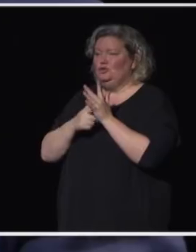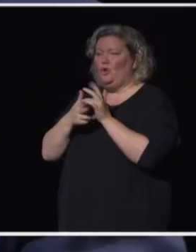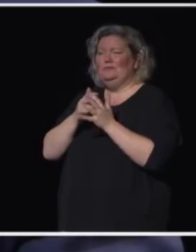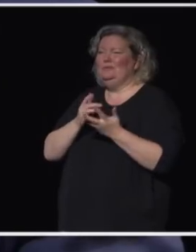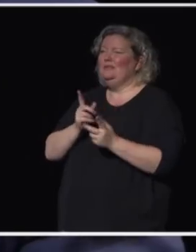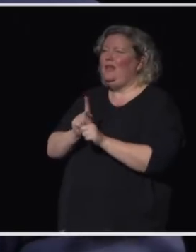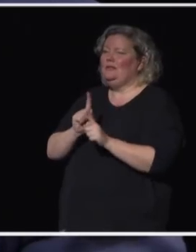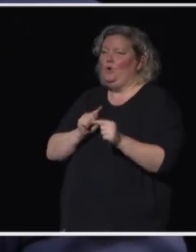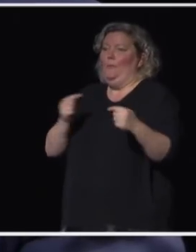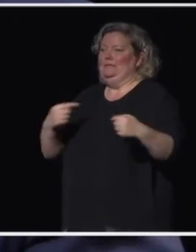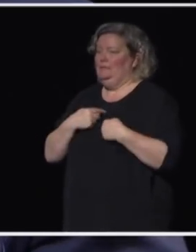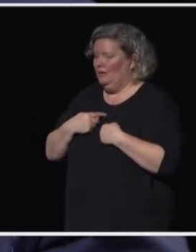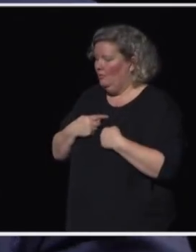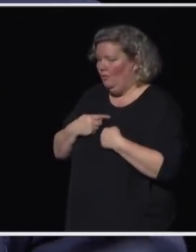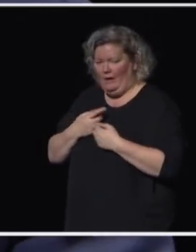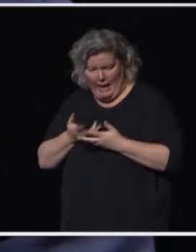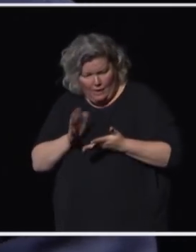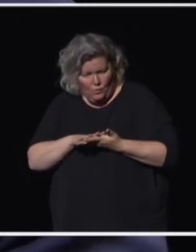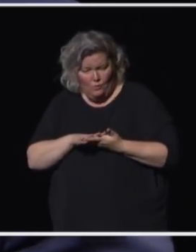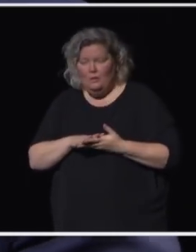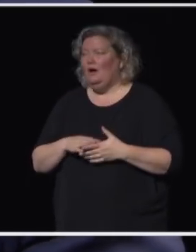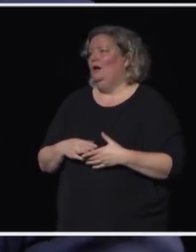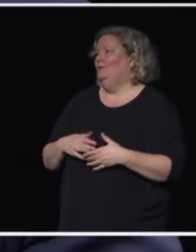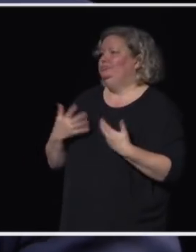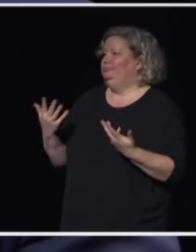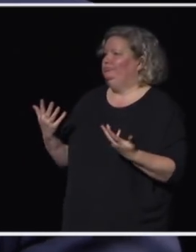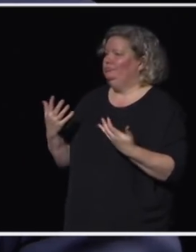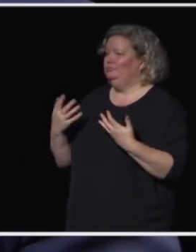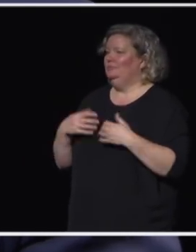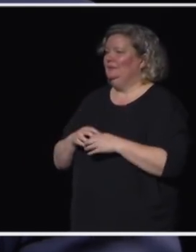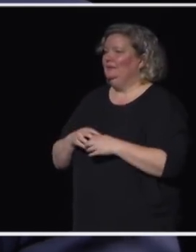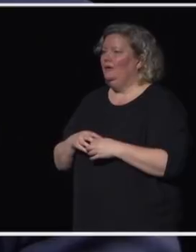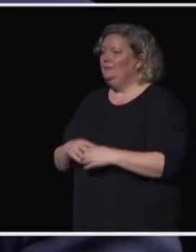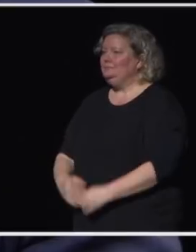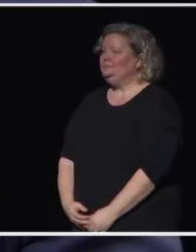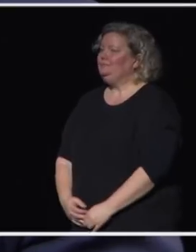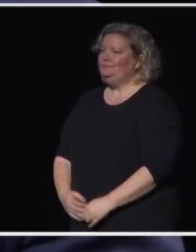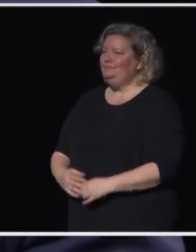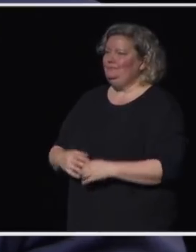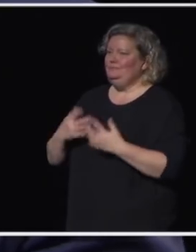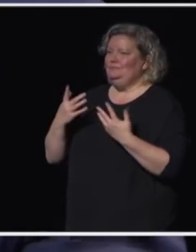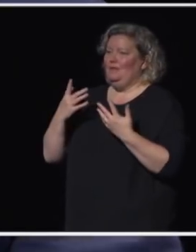How so? Oh -- whew. You know, I'm just -- and this is not to be self-deprecating.